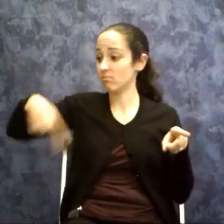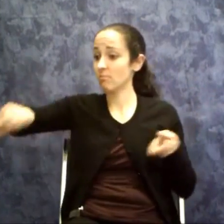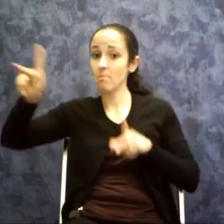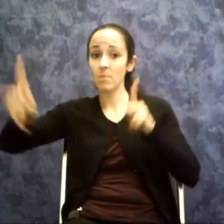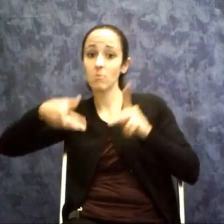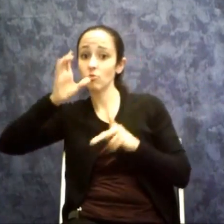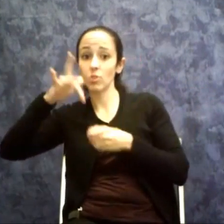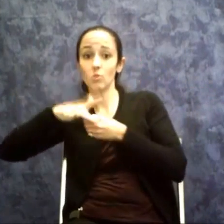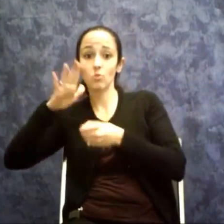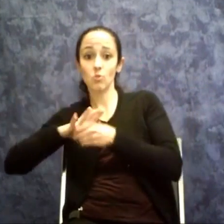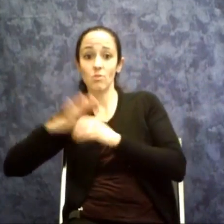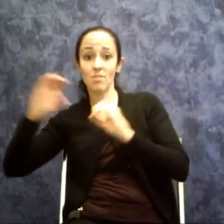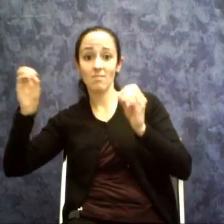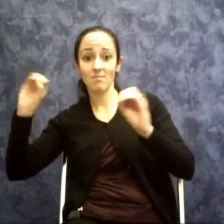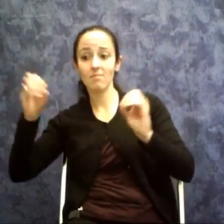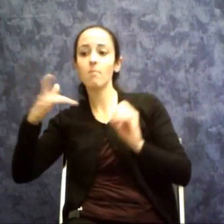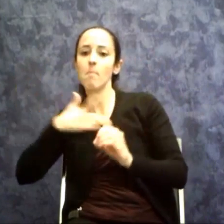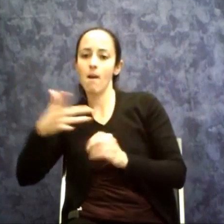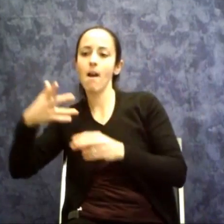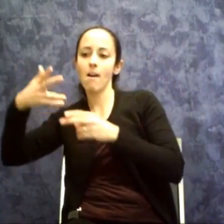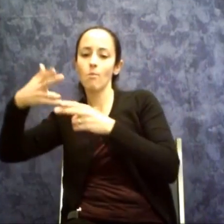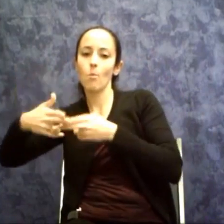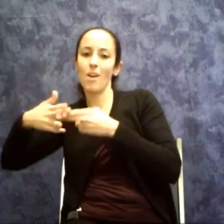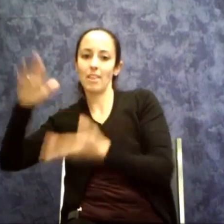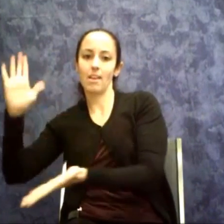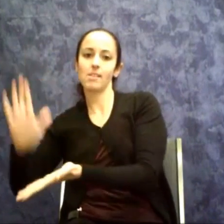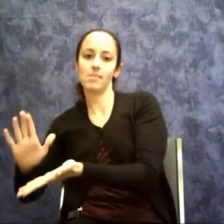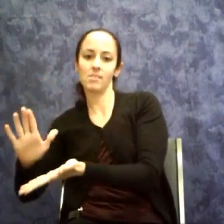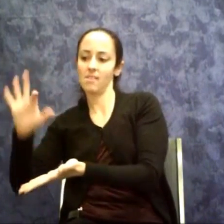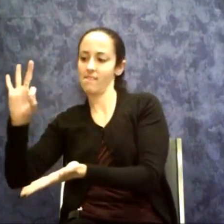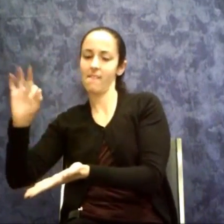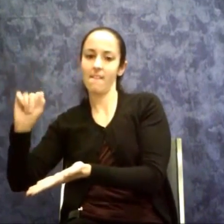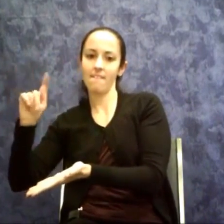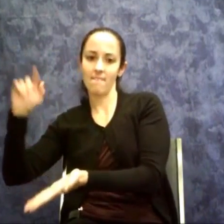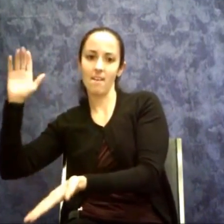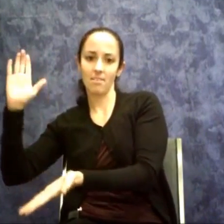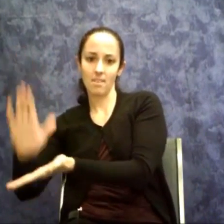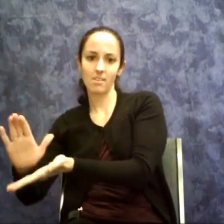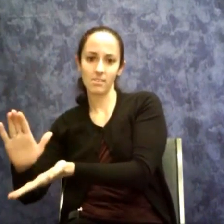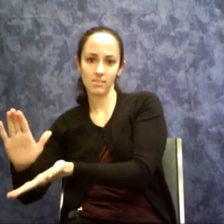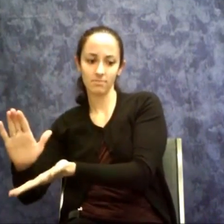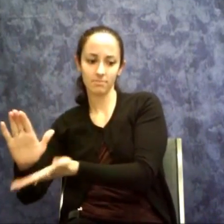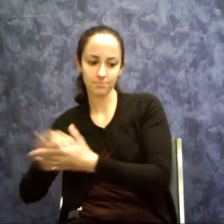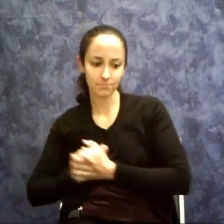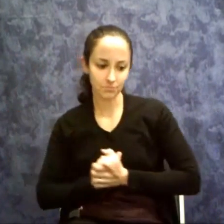People who don't drink soda tend to weigh less and have less fat.